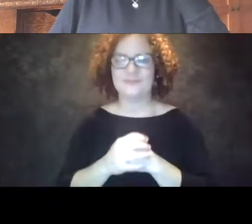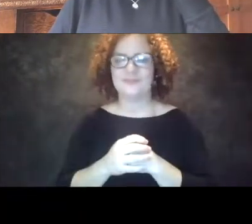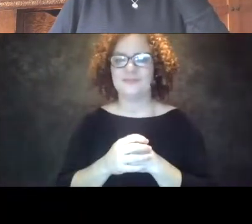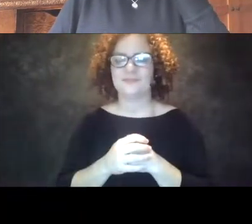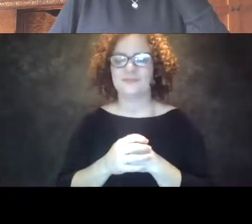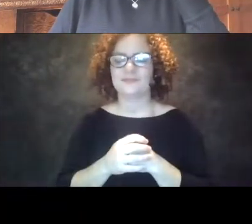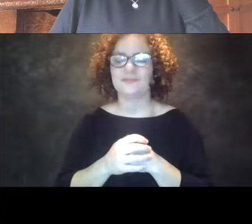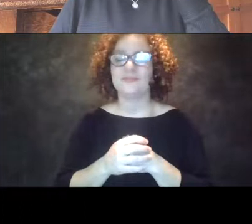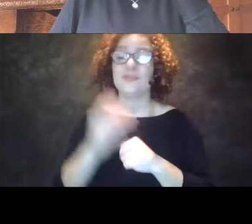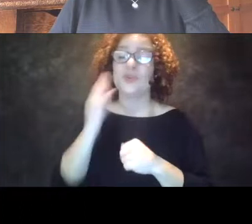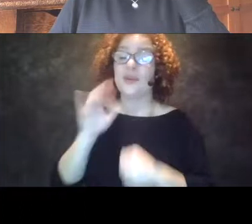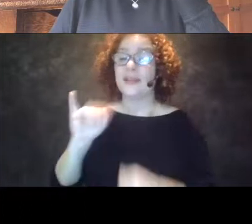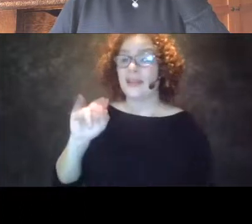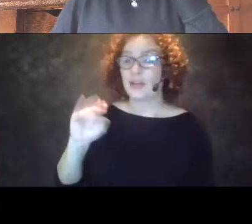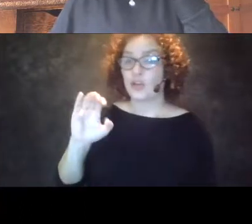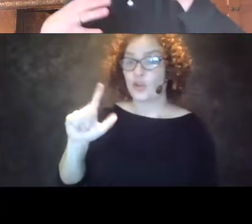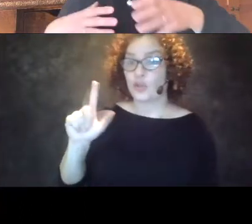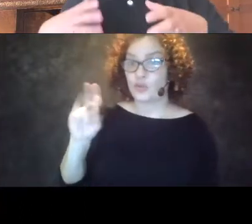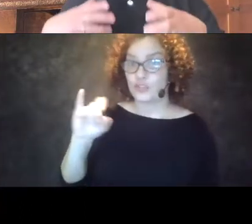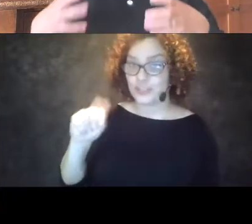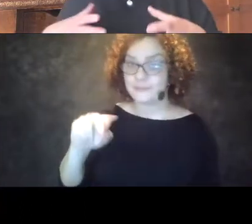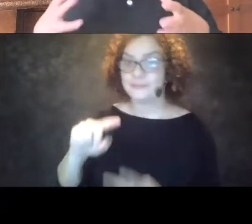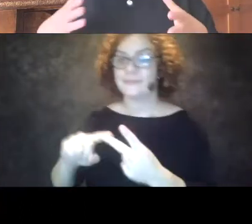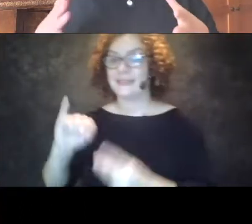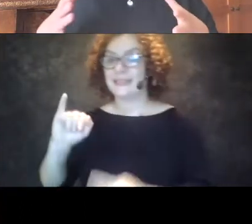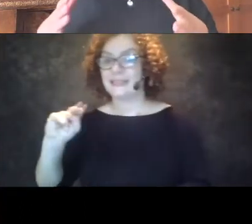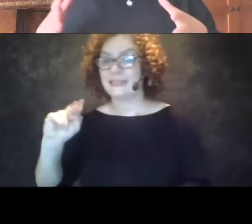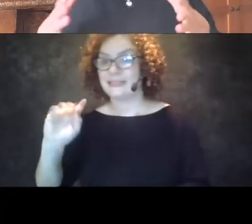inclusion and integration, I think many times people just think that means a child with